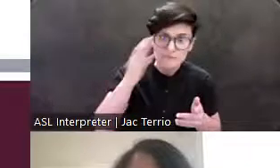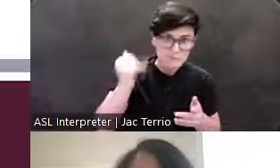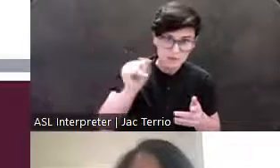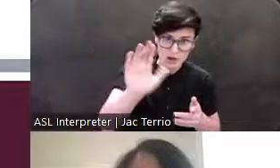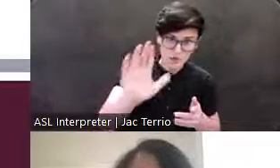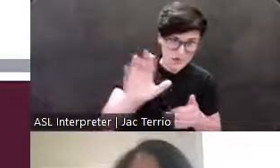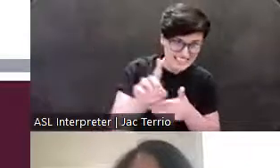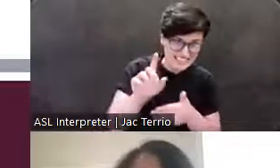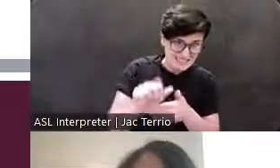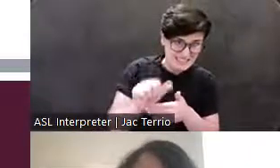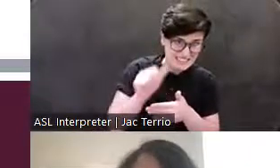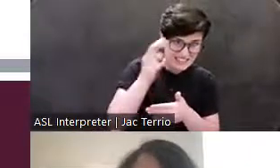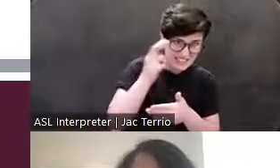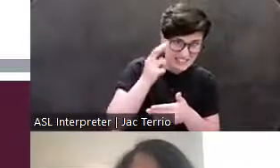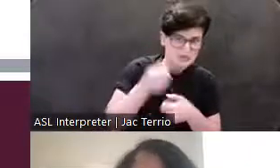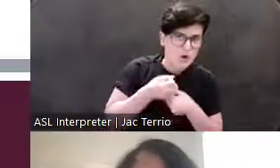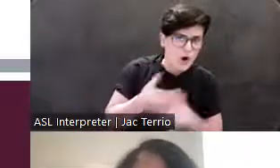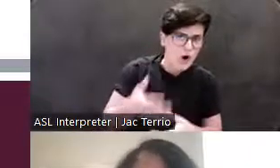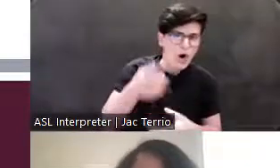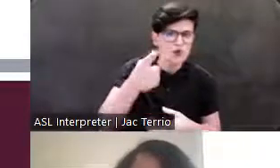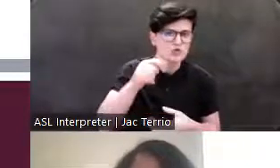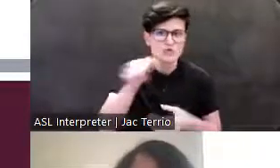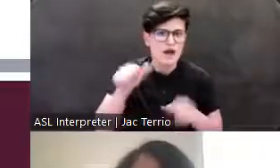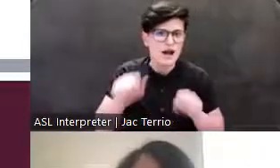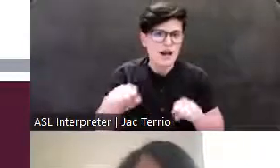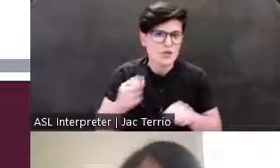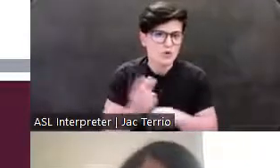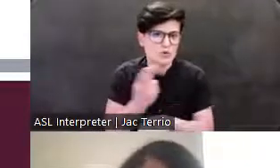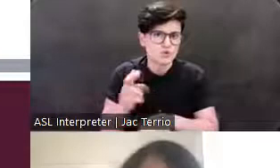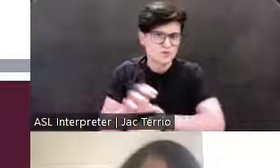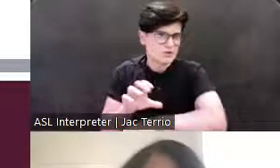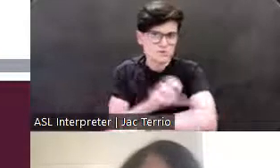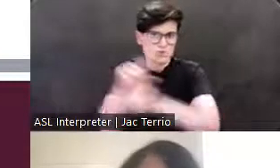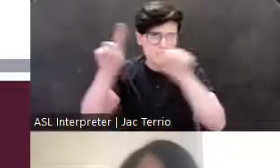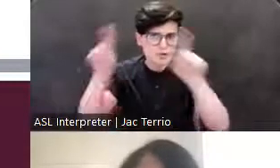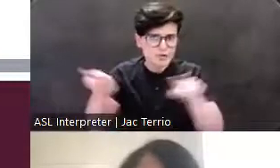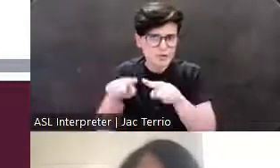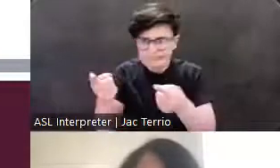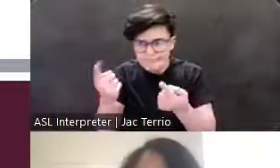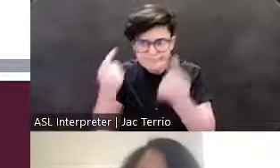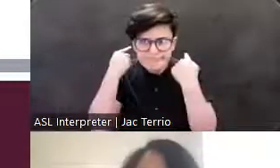And then you can ask for a reasonable accommodation which will be like a change in the role on